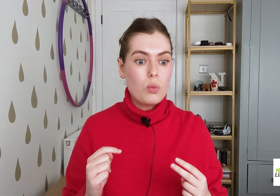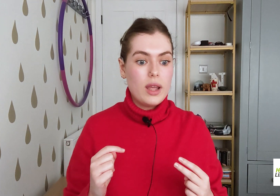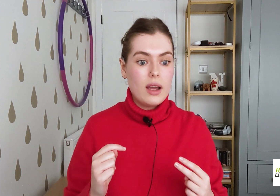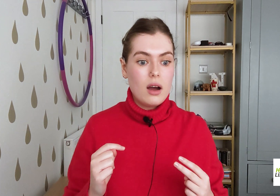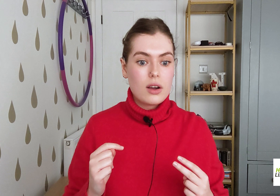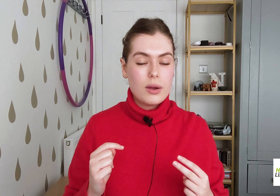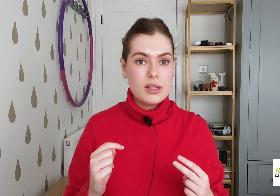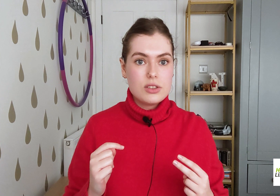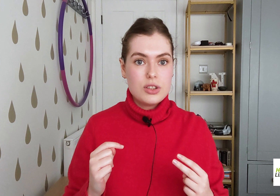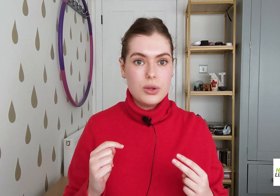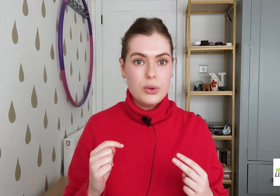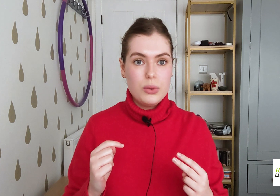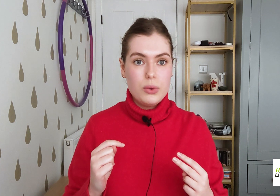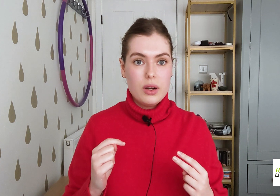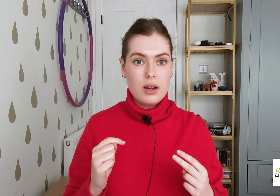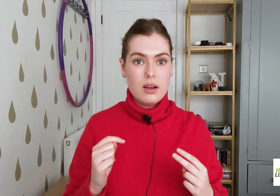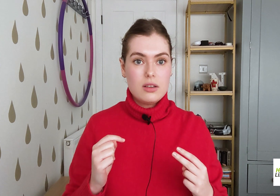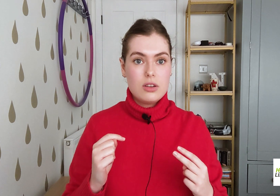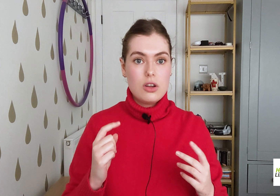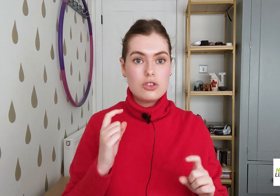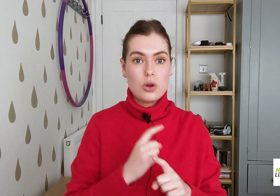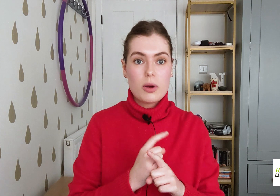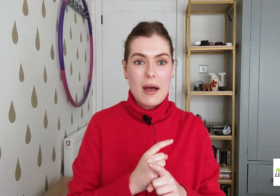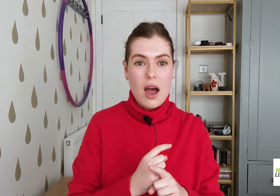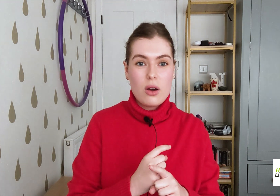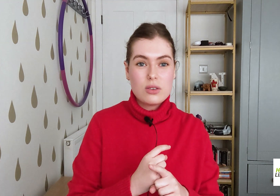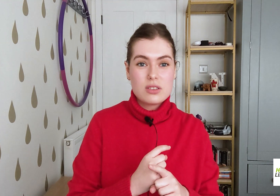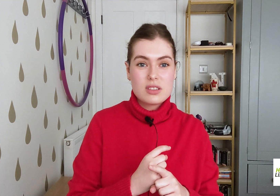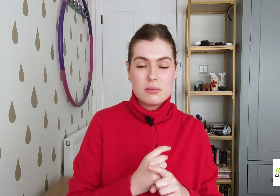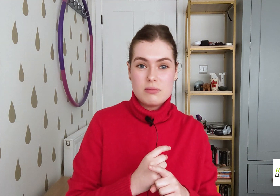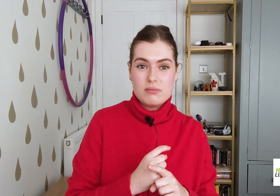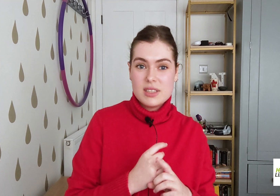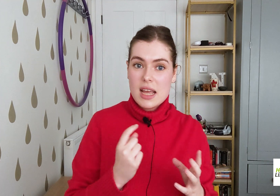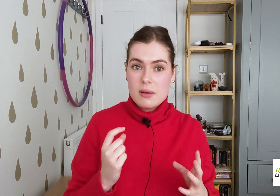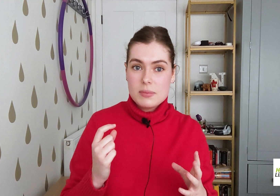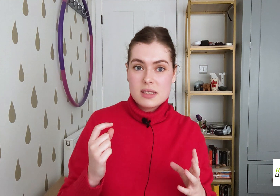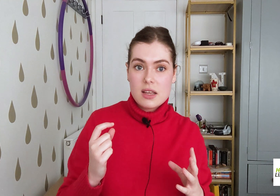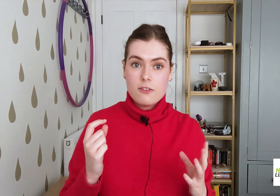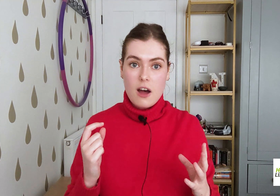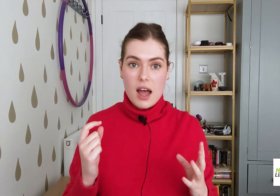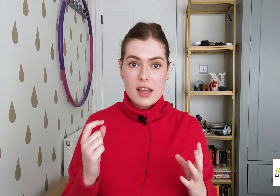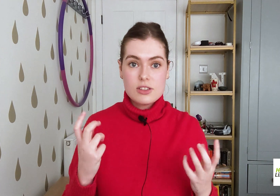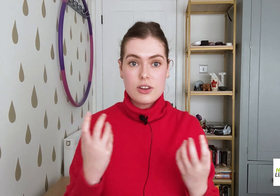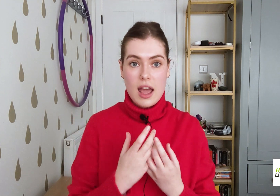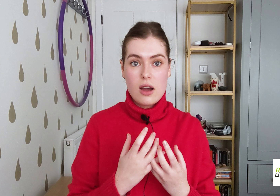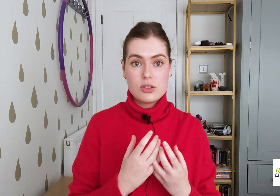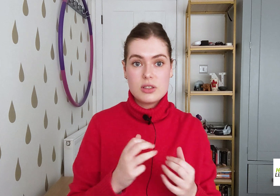we are going to talk about some tips, advice on how to,